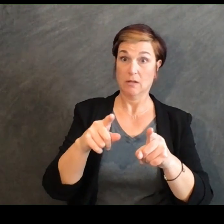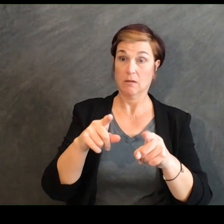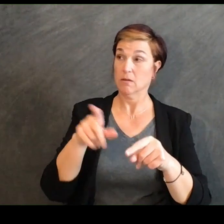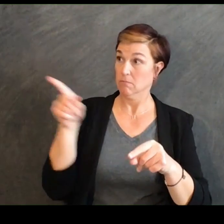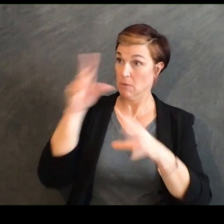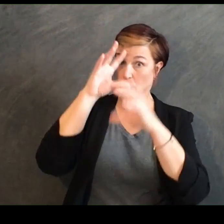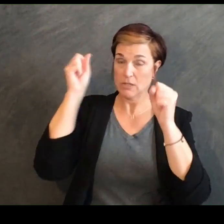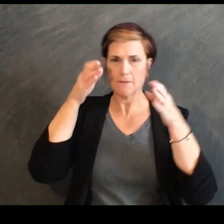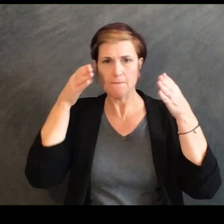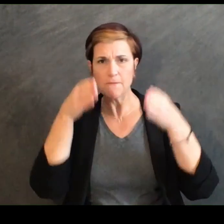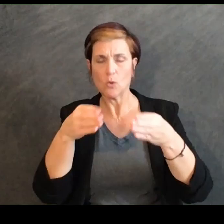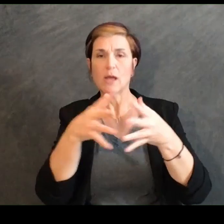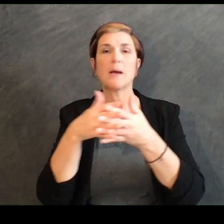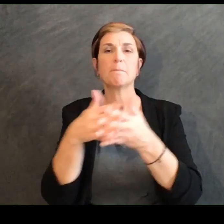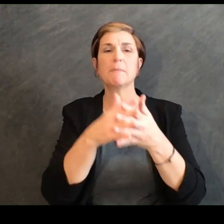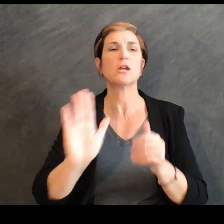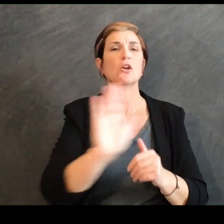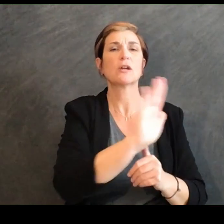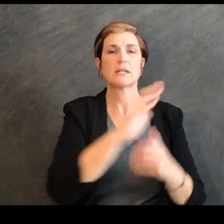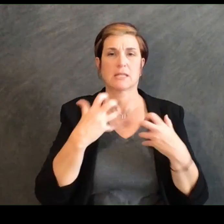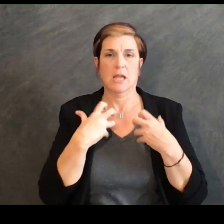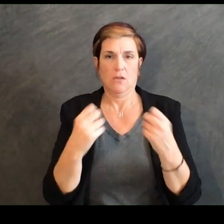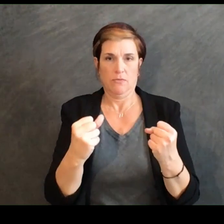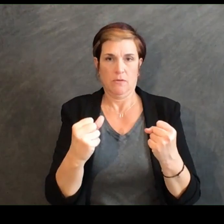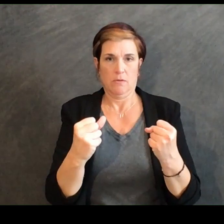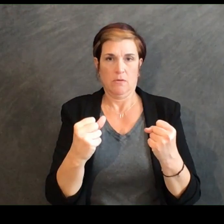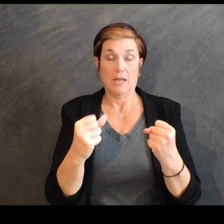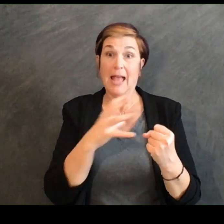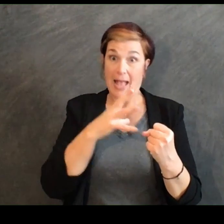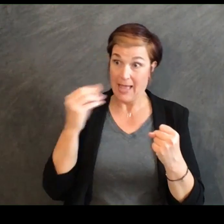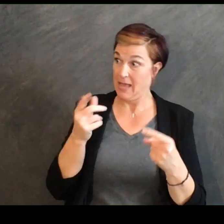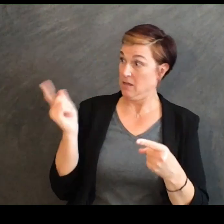you brought the best of America to address it and it's not just at the